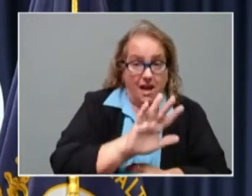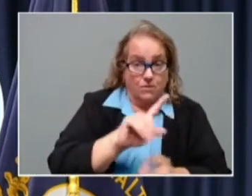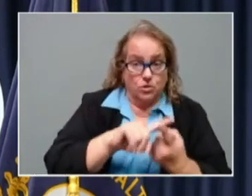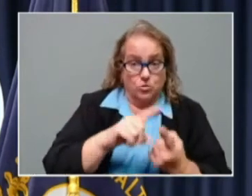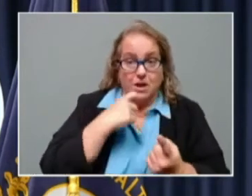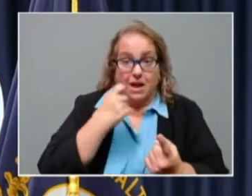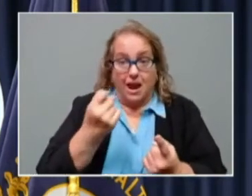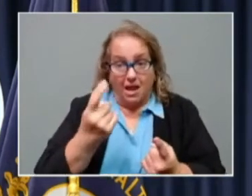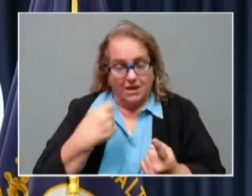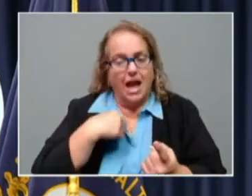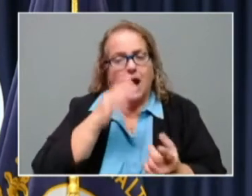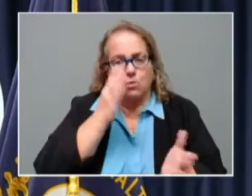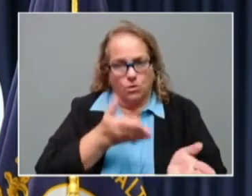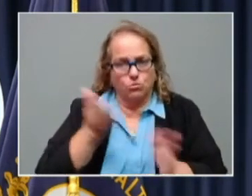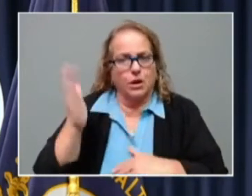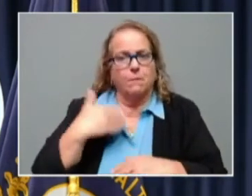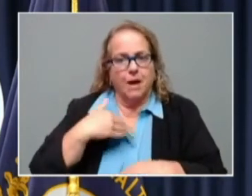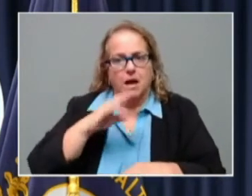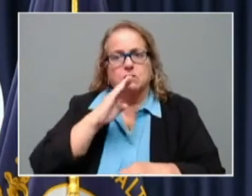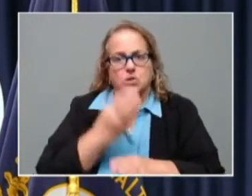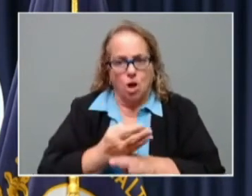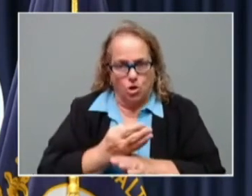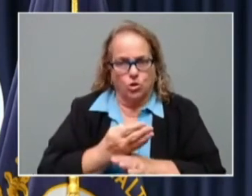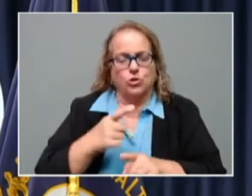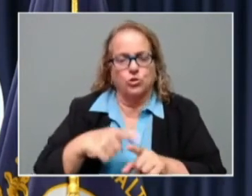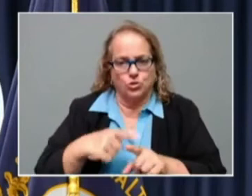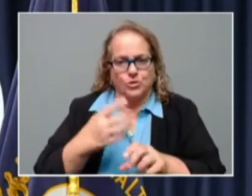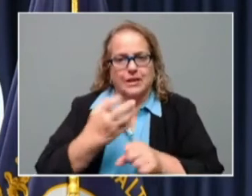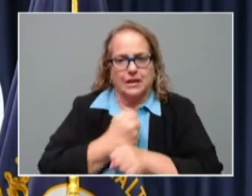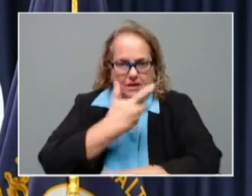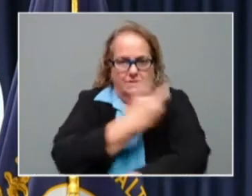is effective. It's how I protect her. That's how we get through this